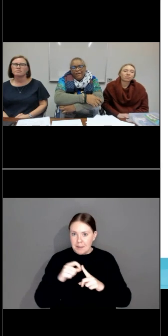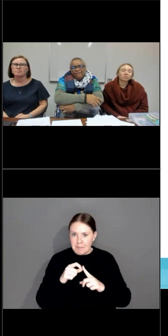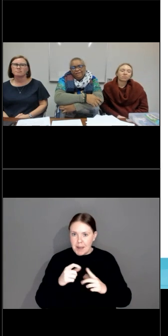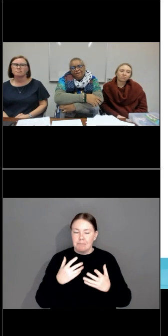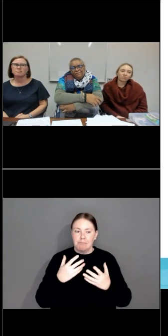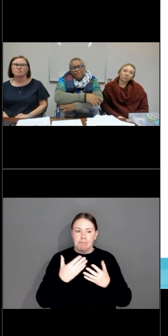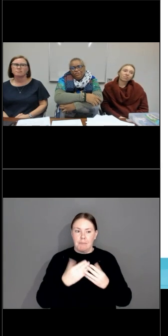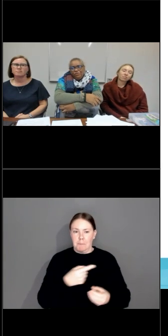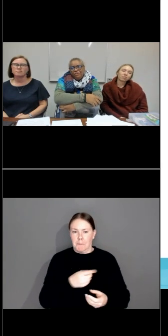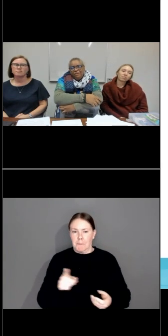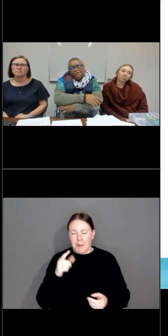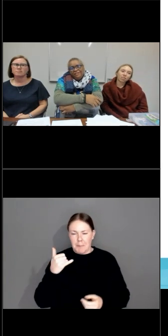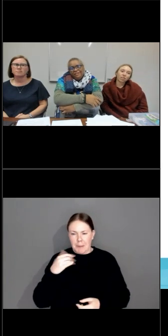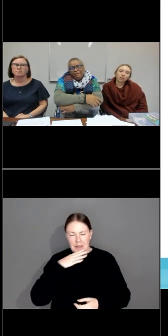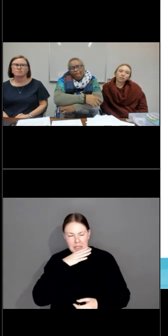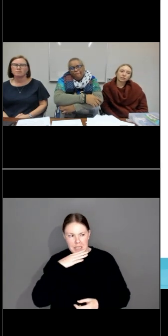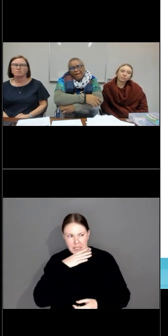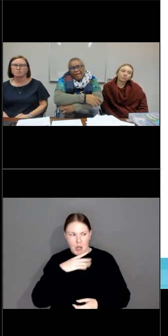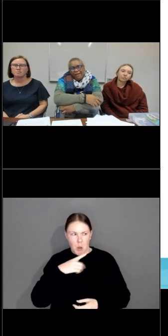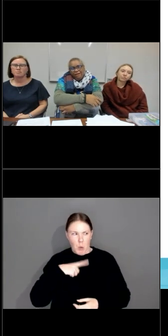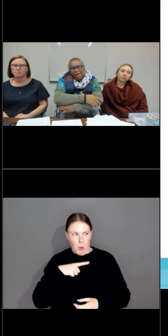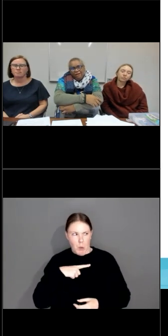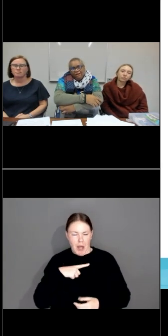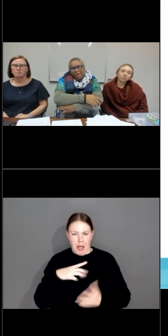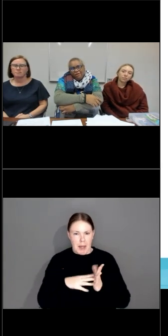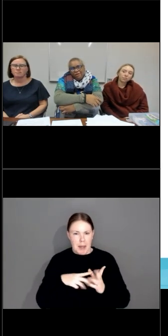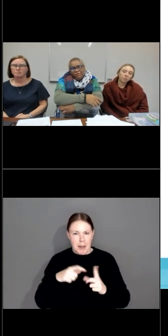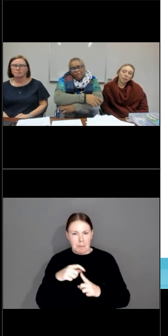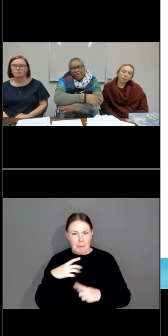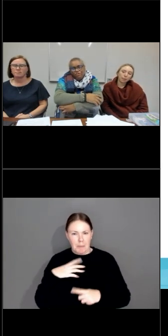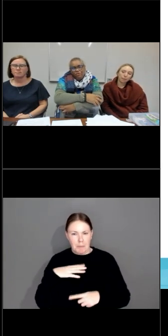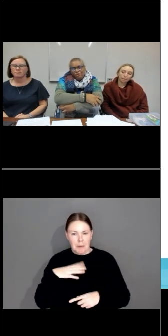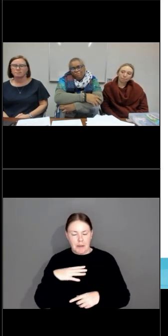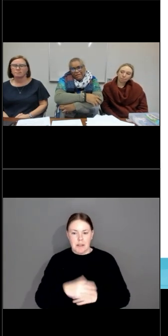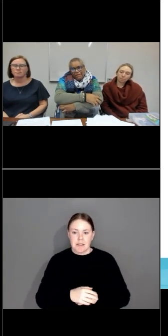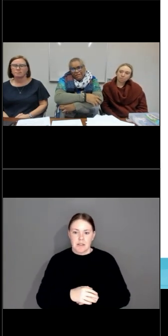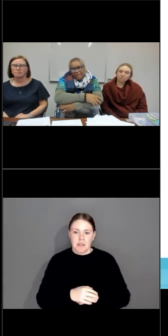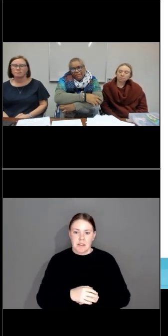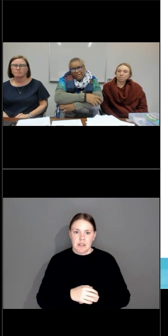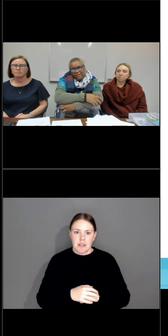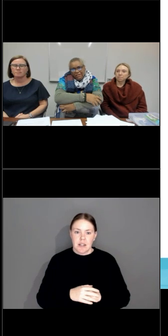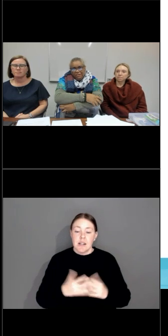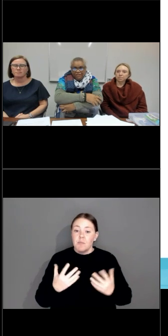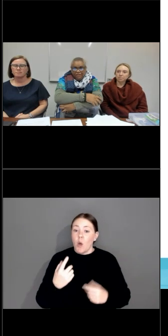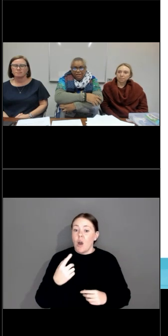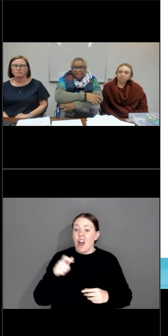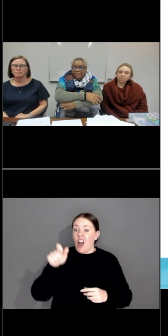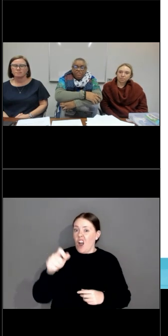that comes into you they don't start from a and go to and you go to B to C to D they generally